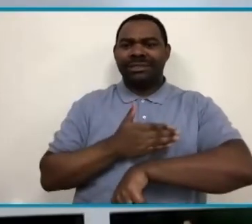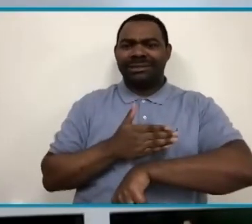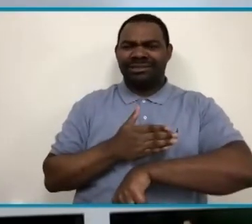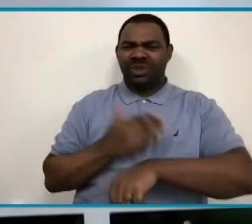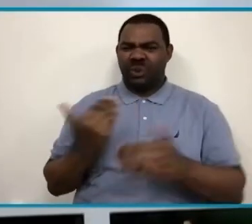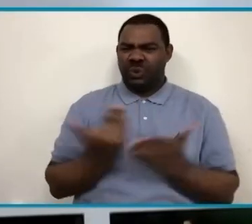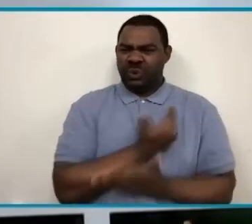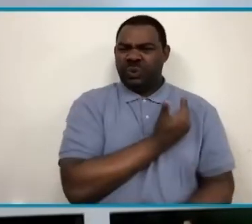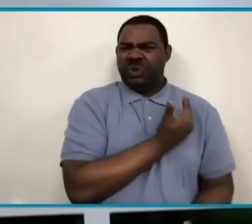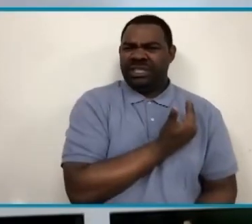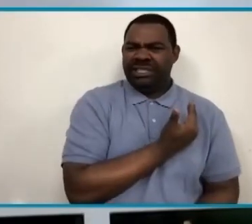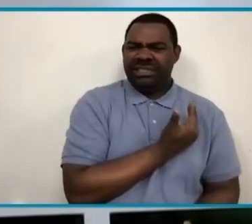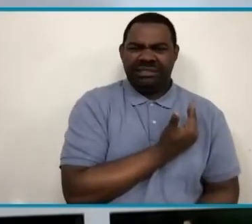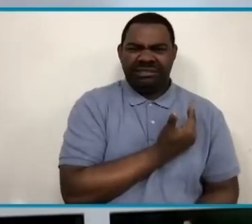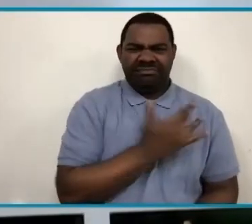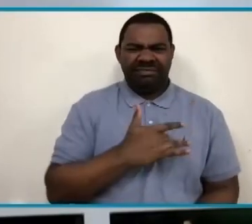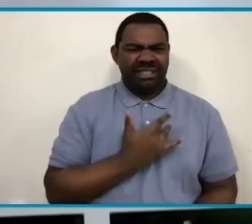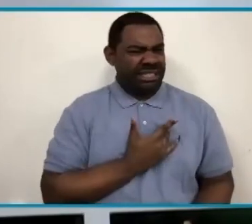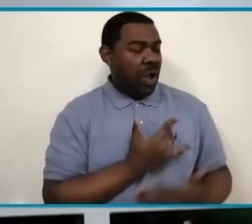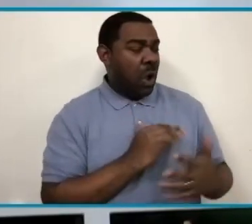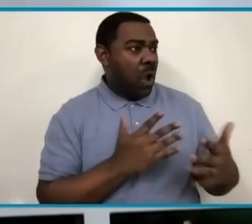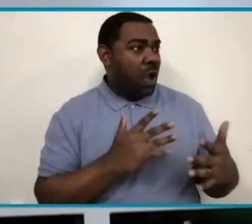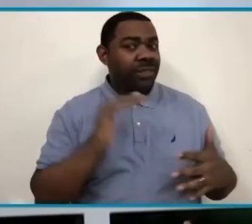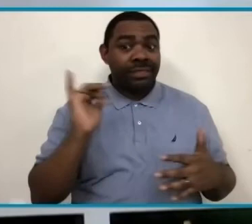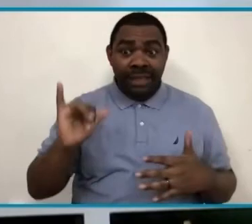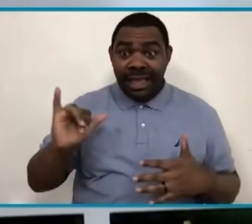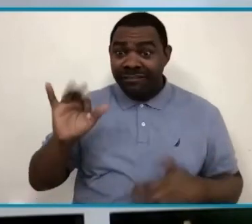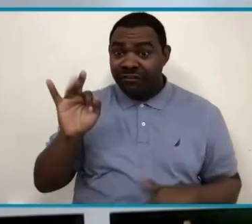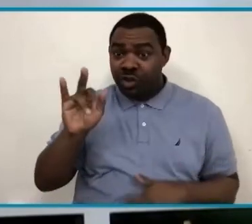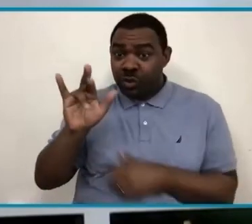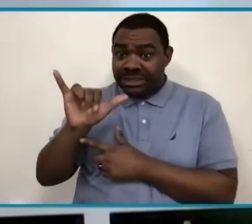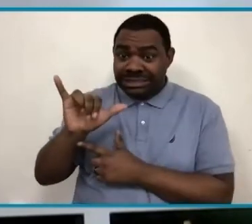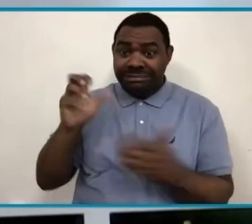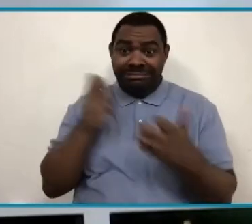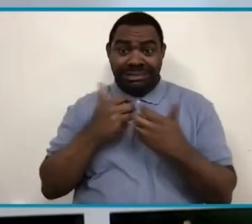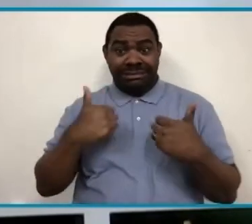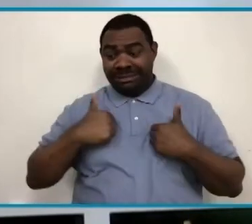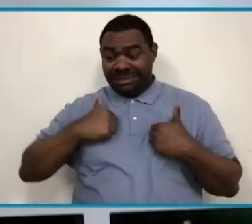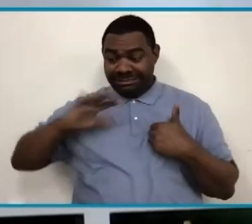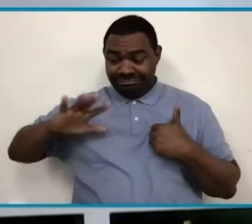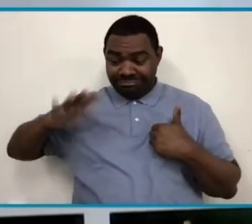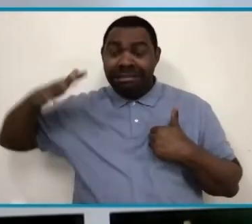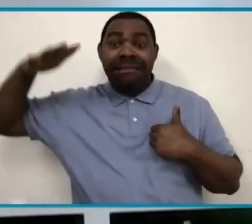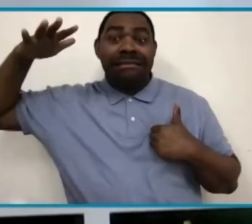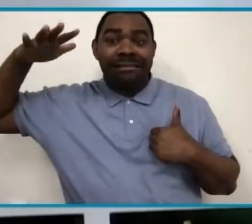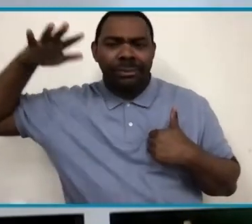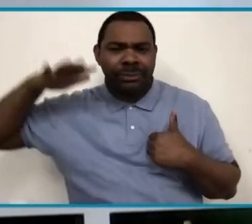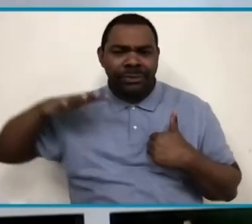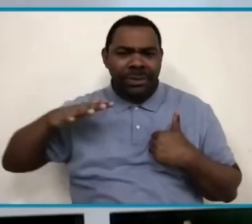just the frequency, a bit higher or lower or tonality, you know major to minor, just